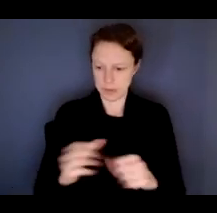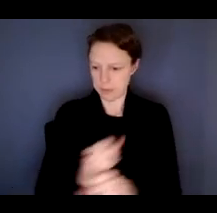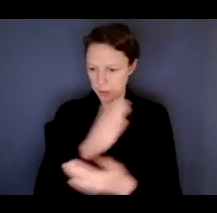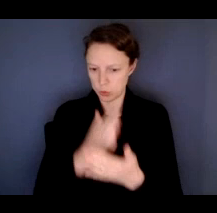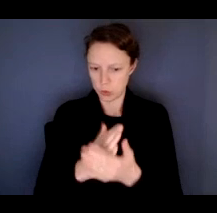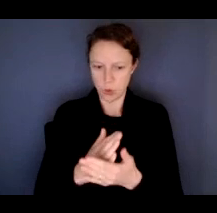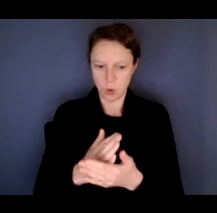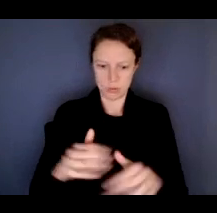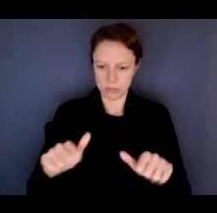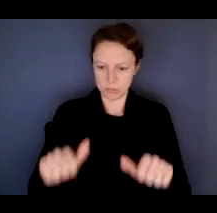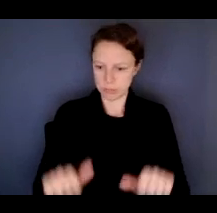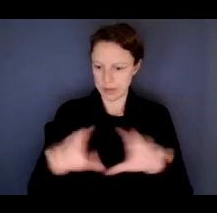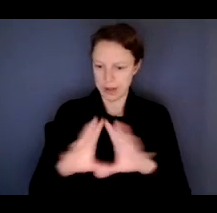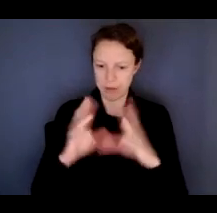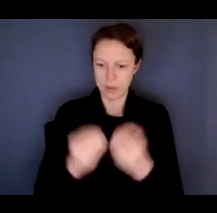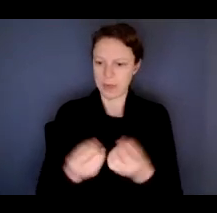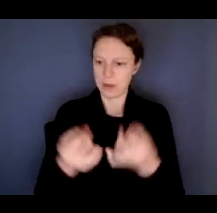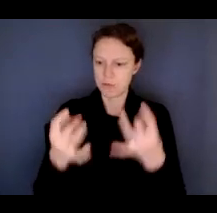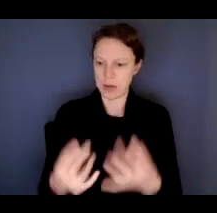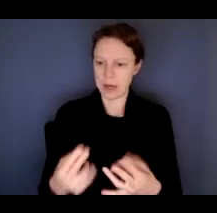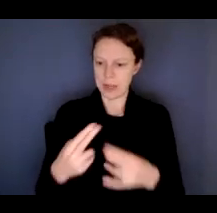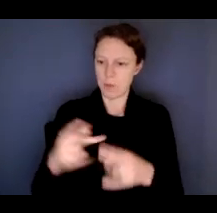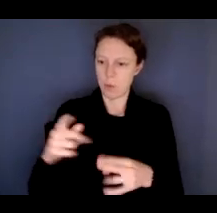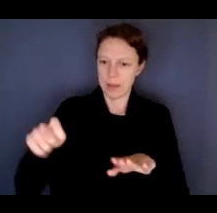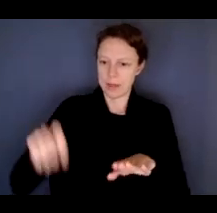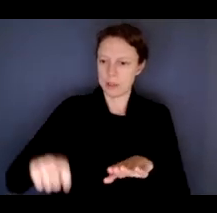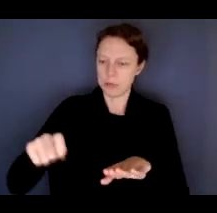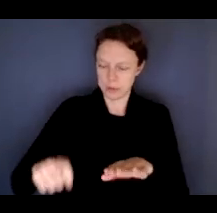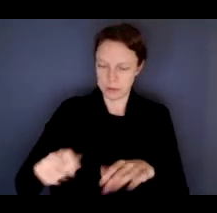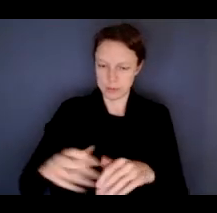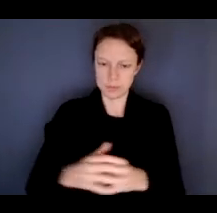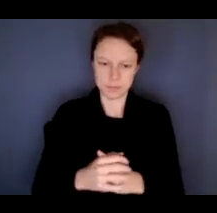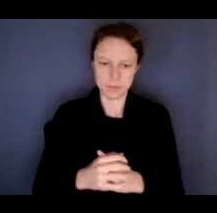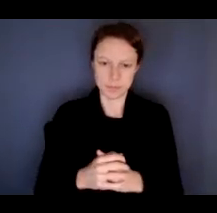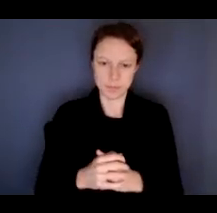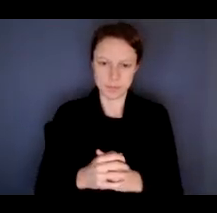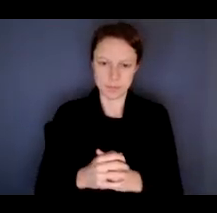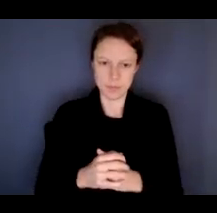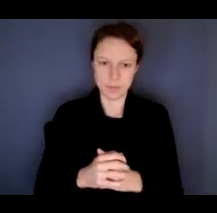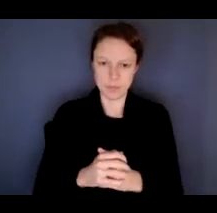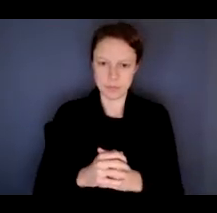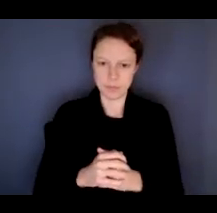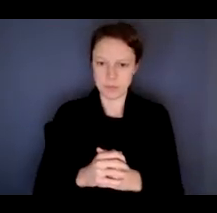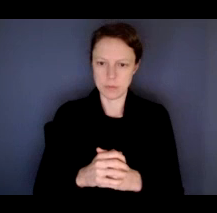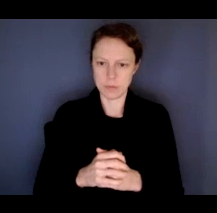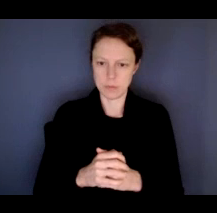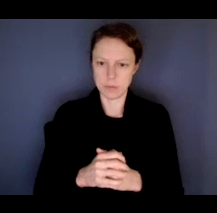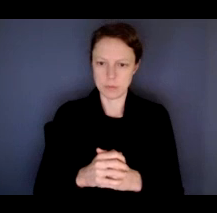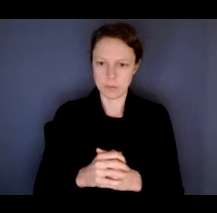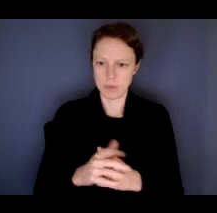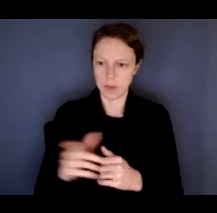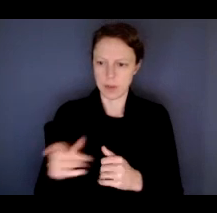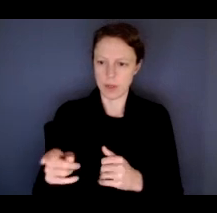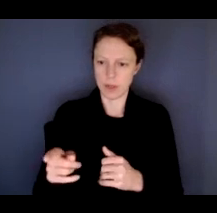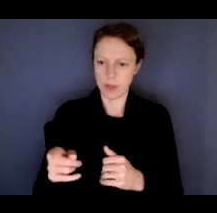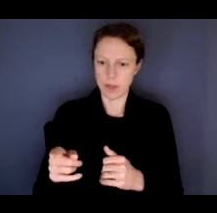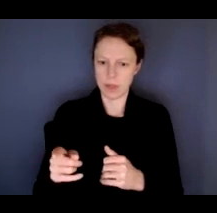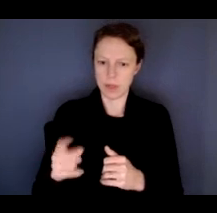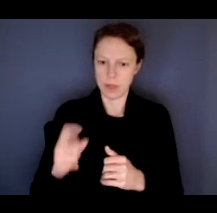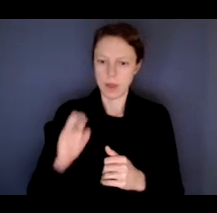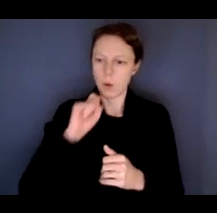It is ready for the hearing itself. The hearing is a point at which the court will make a decision